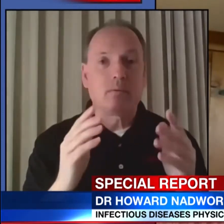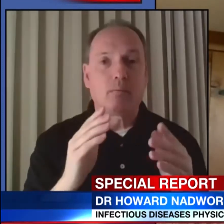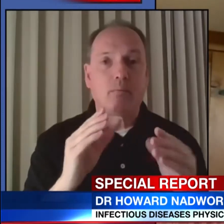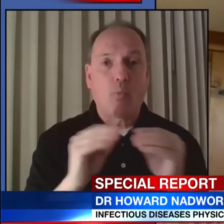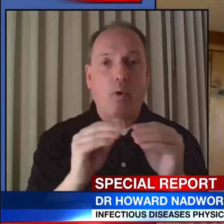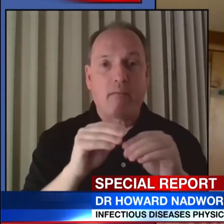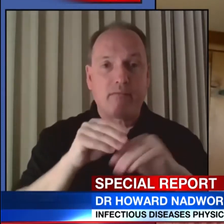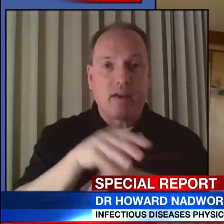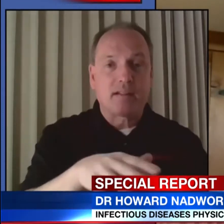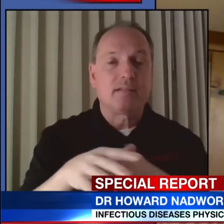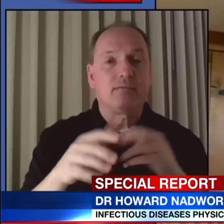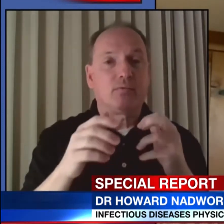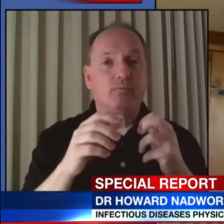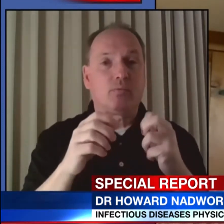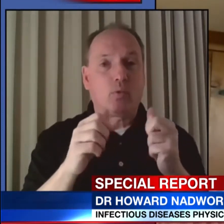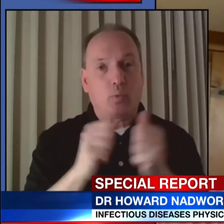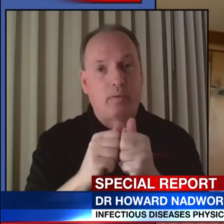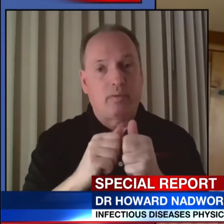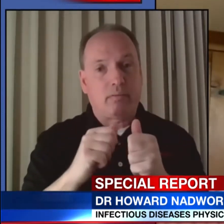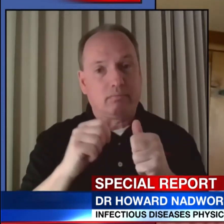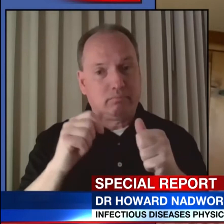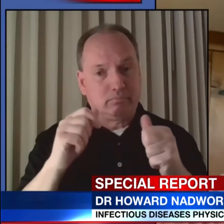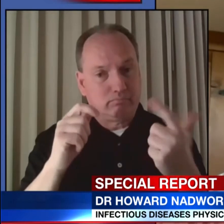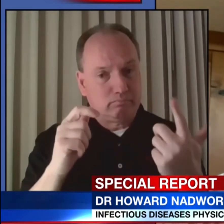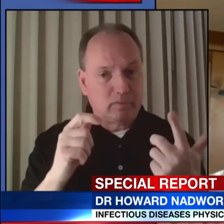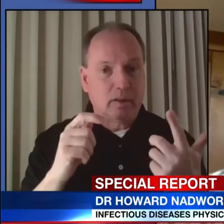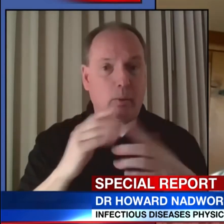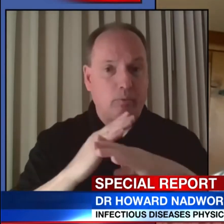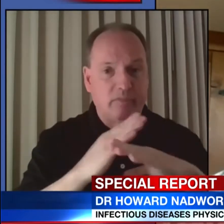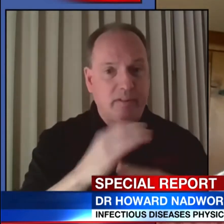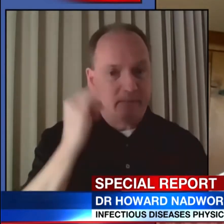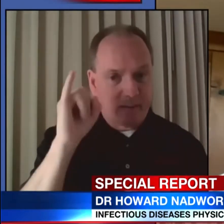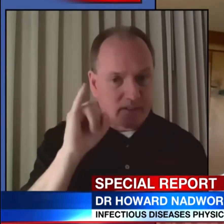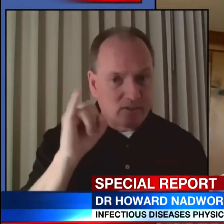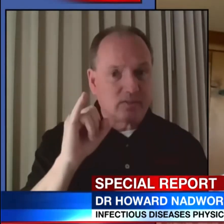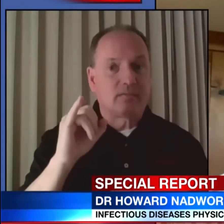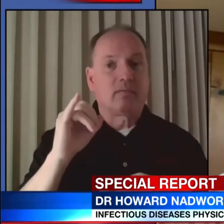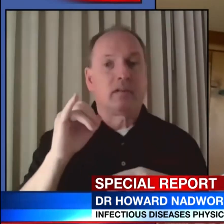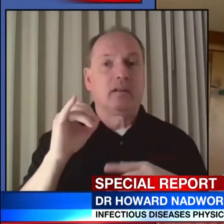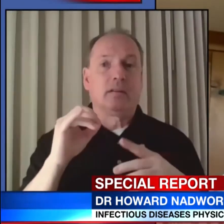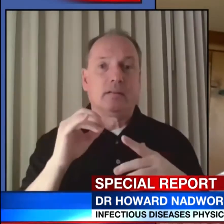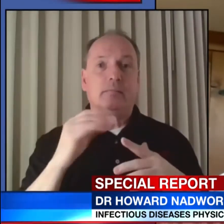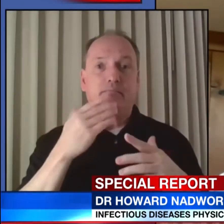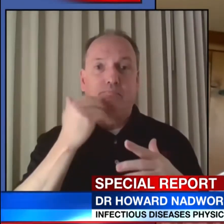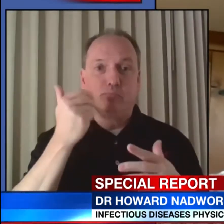AVOID THAT. VACCINATION IS MUCH MORE